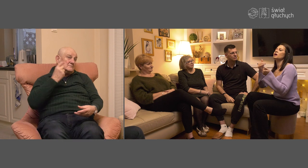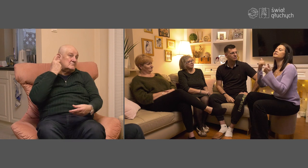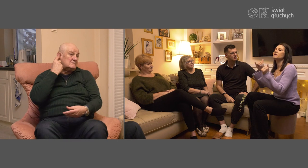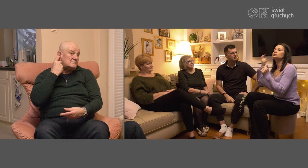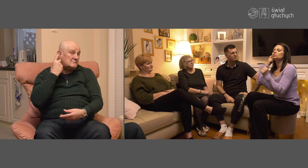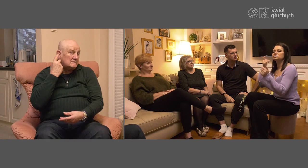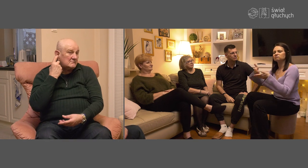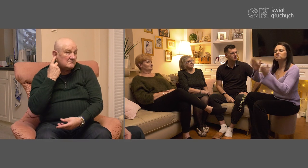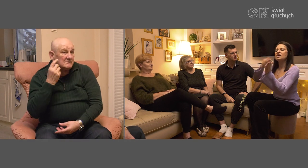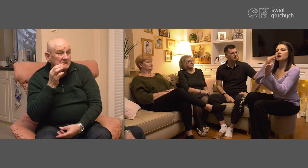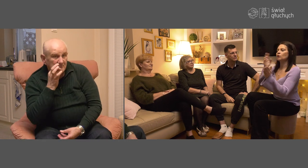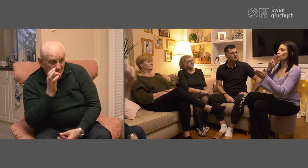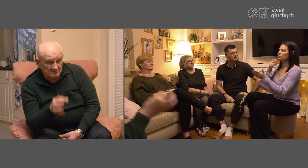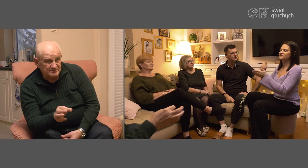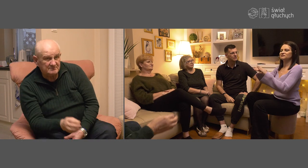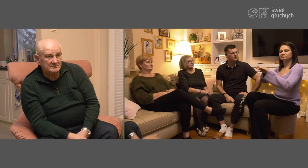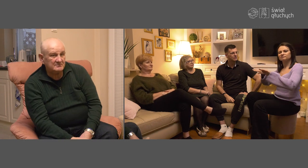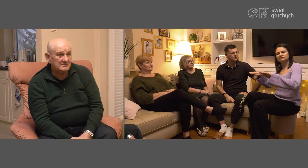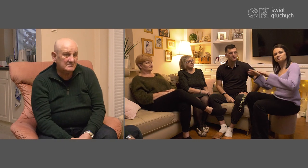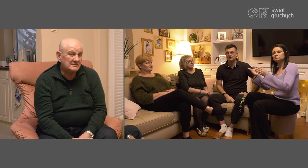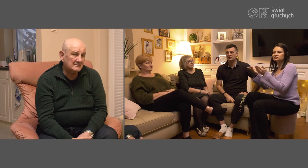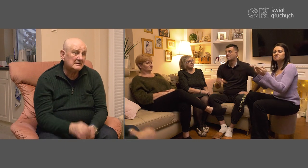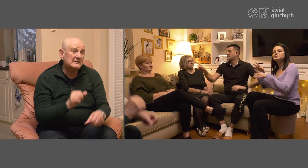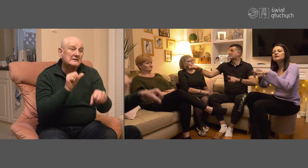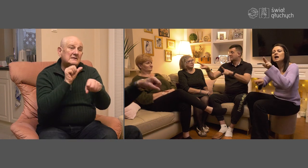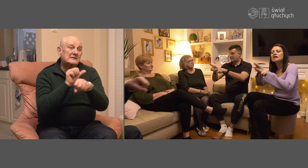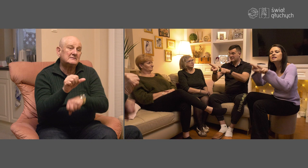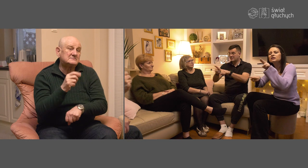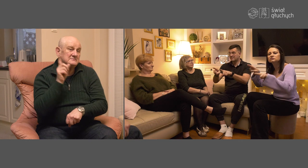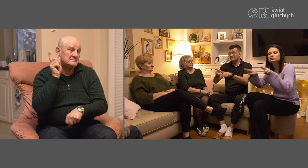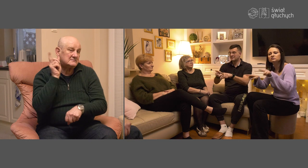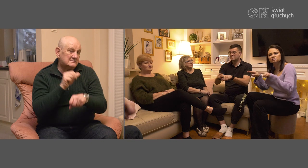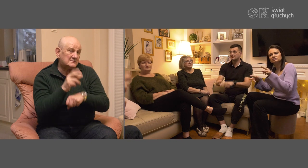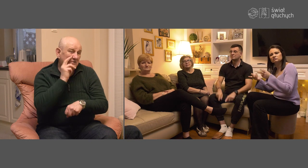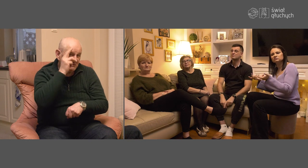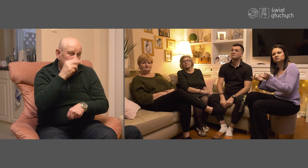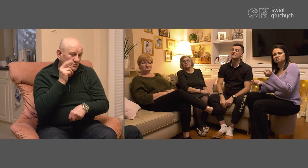Maybe with hearing parents he would have been better off, but with deaf parents he has different worlds. It depends.